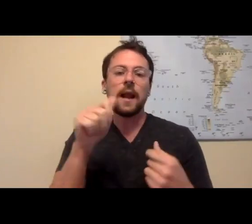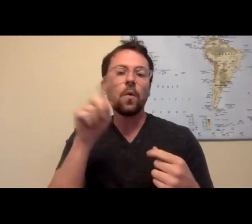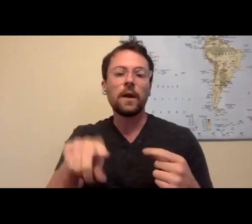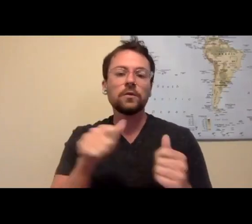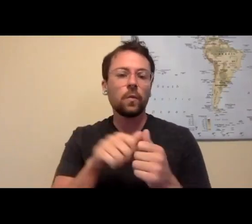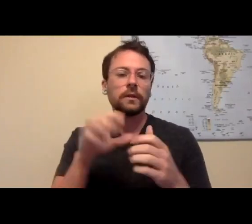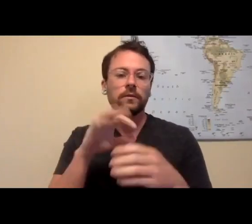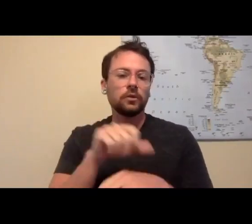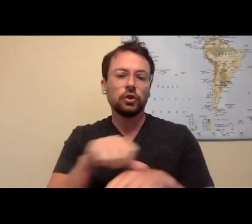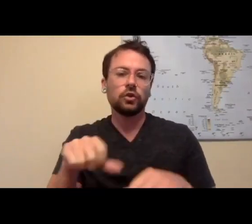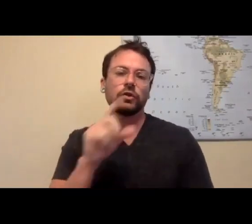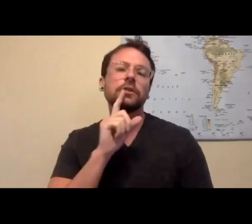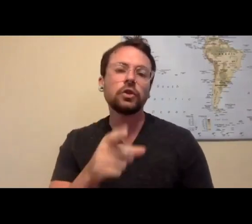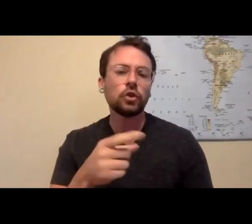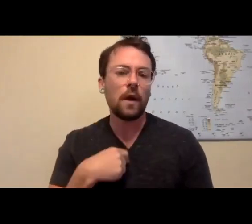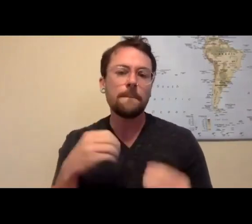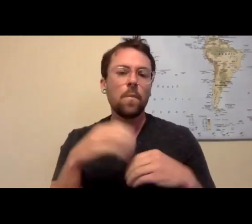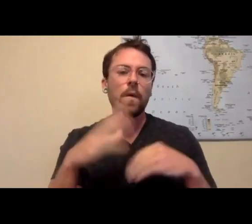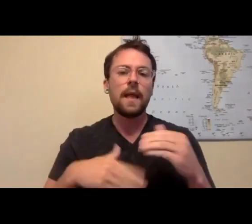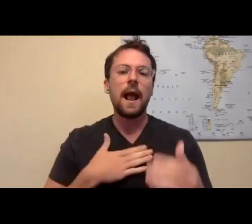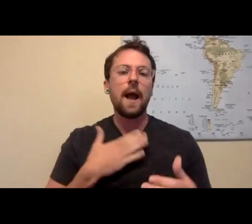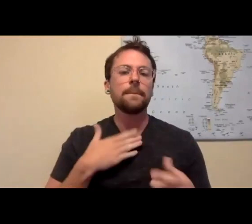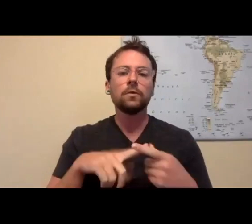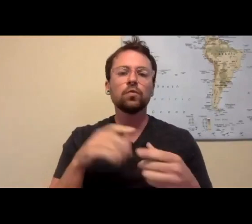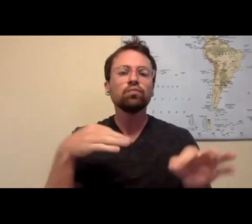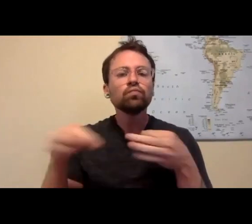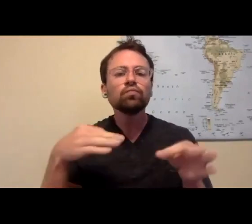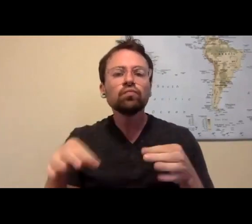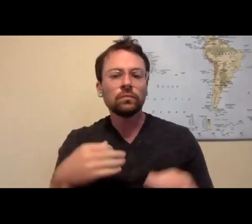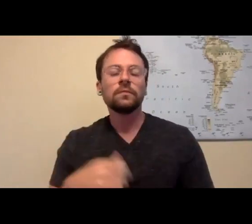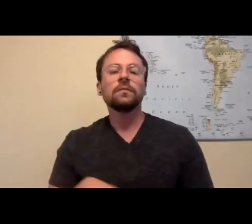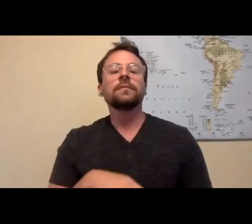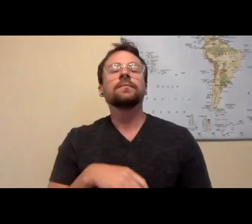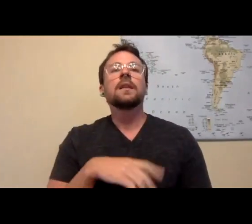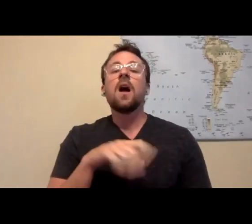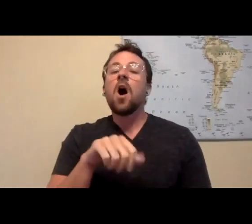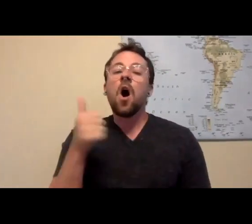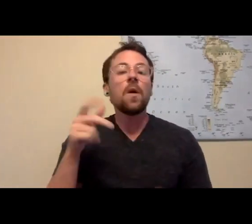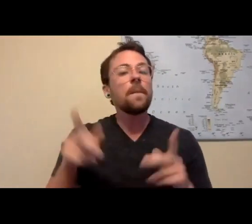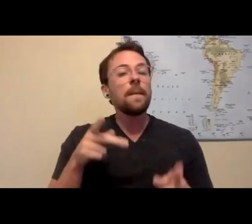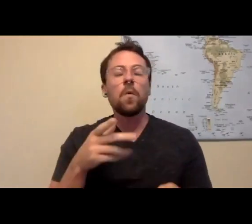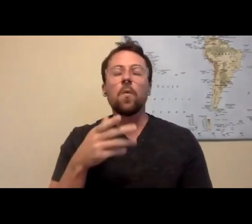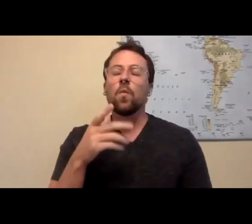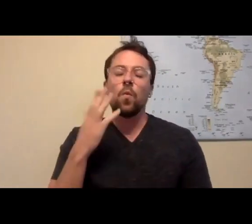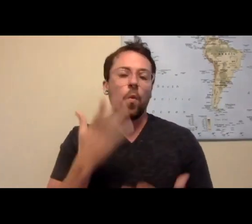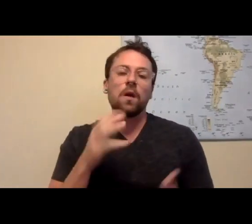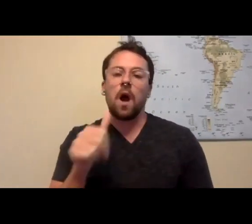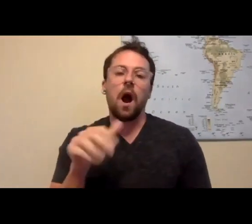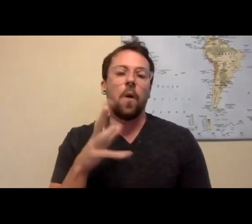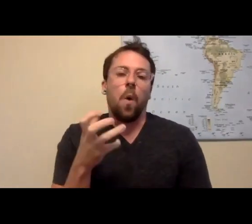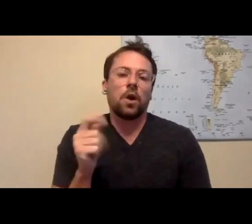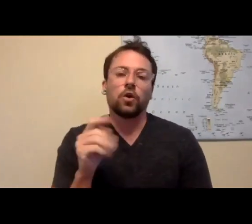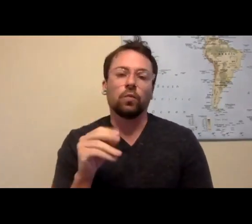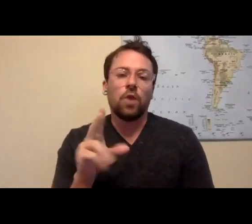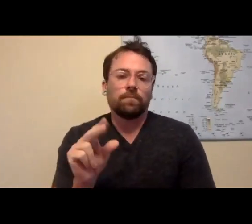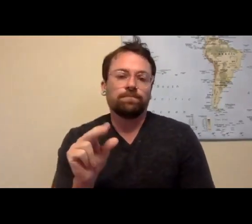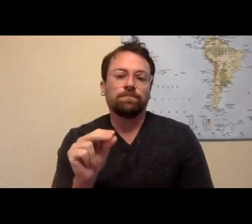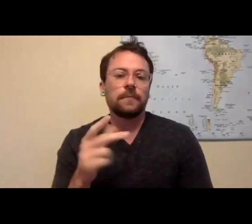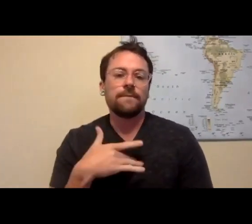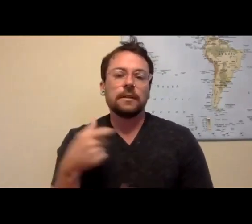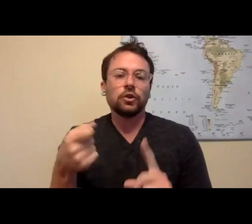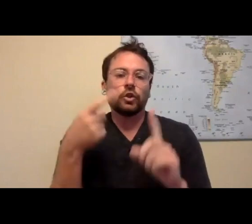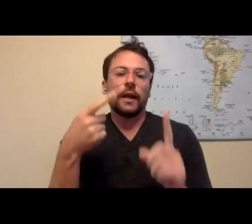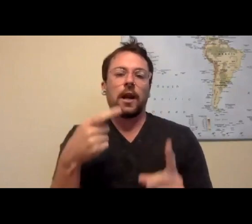If somebody asks me about my surgical history, I tend to be pretty open with that.